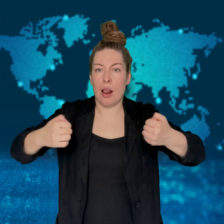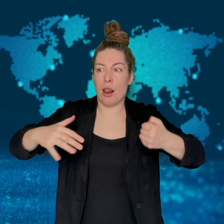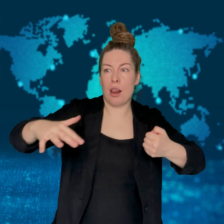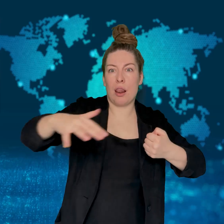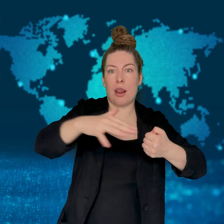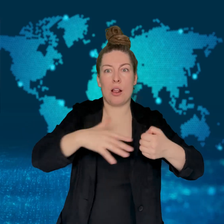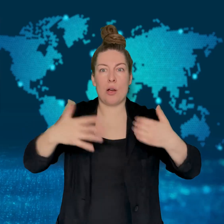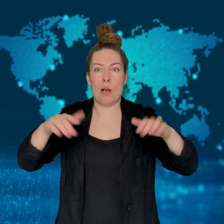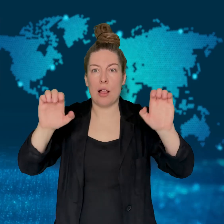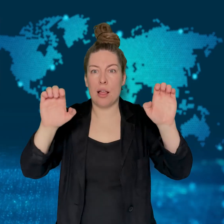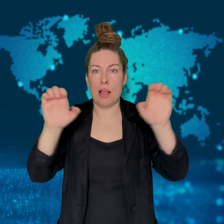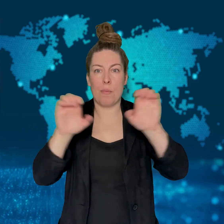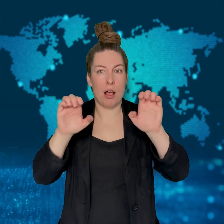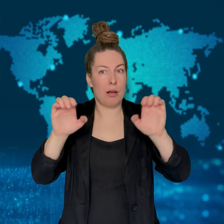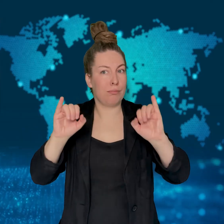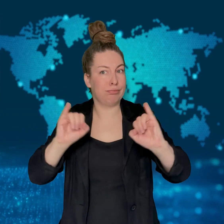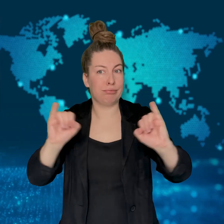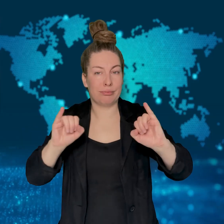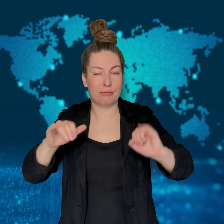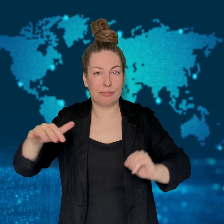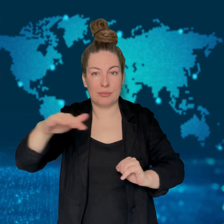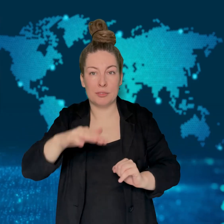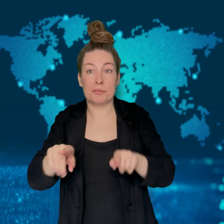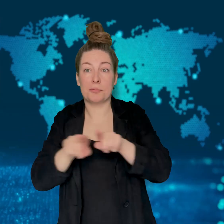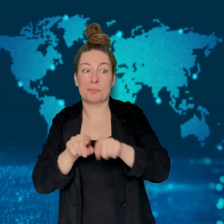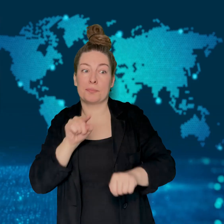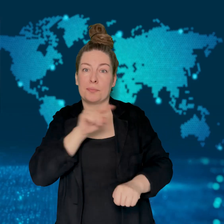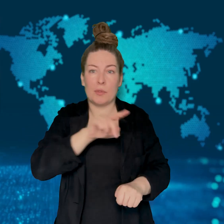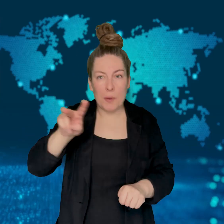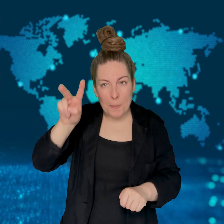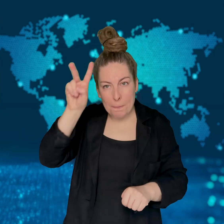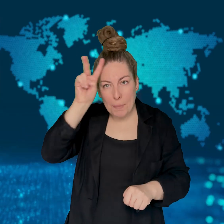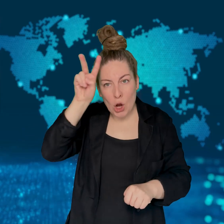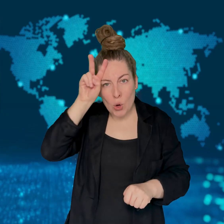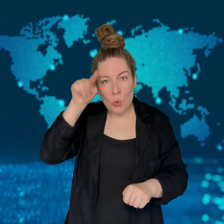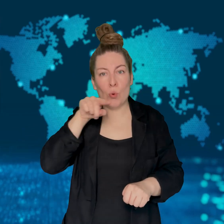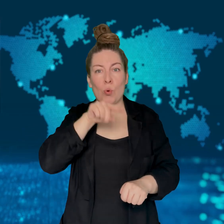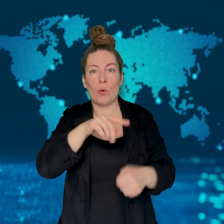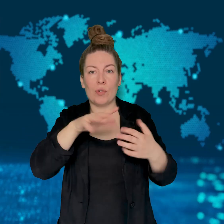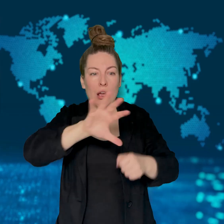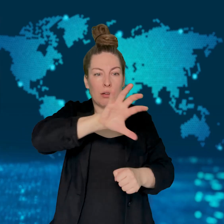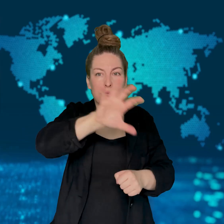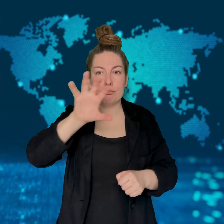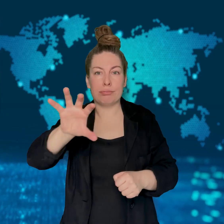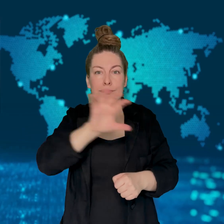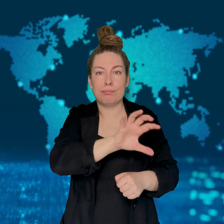Brazil accounts for a majority of the cases being reported.